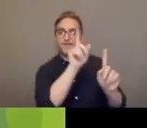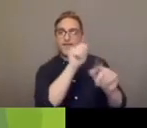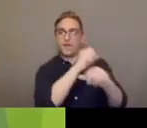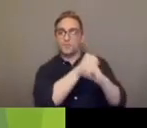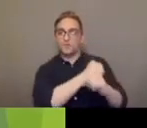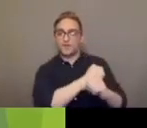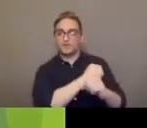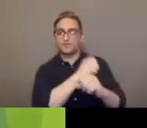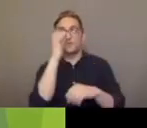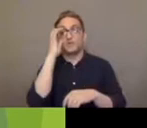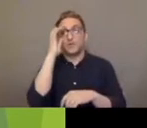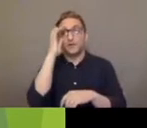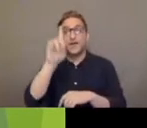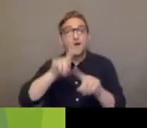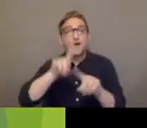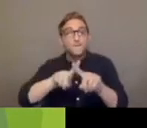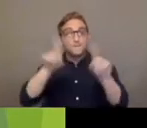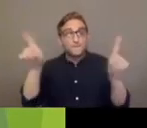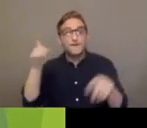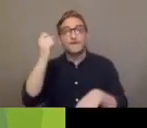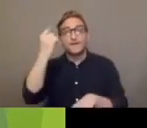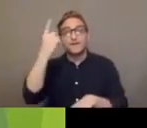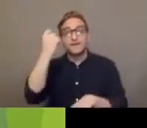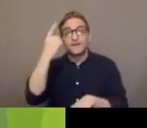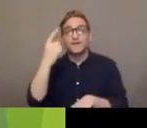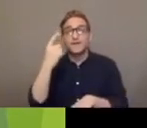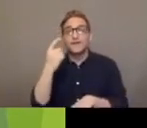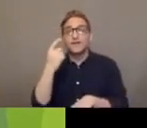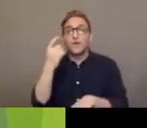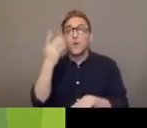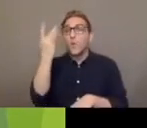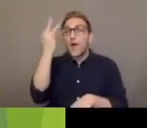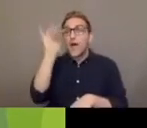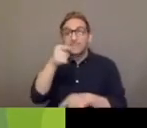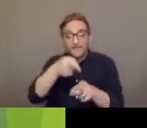However, you also, and the reason I say it's kind of a narrow lane is you also have to